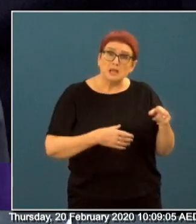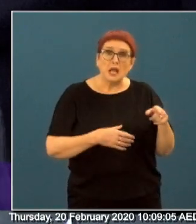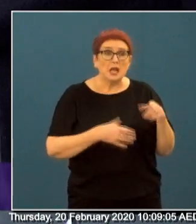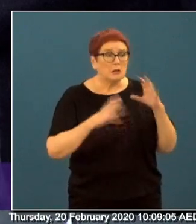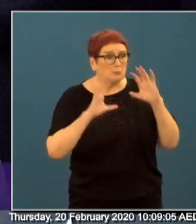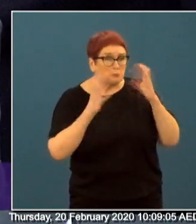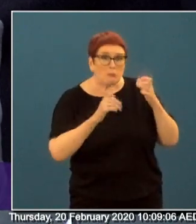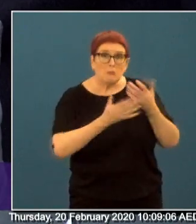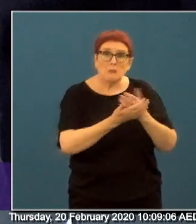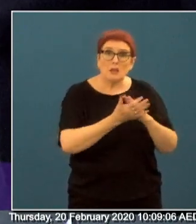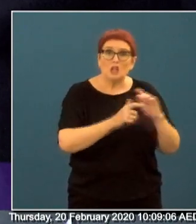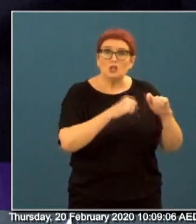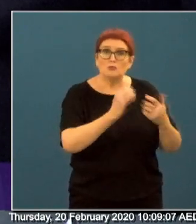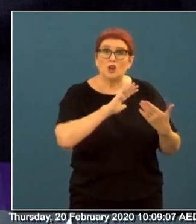in the provision of community services.